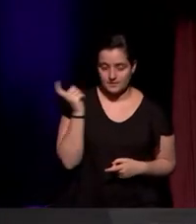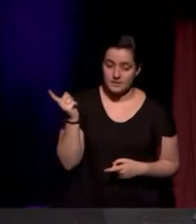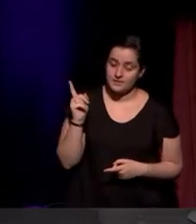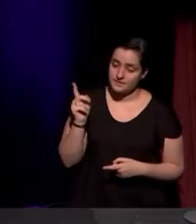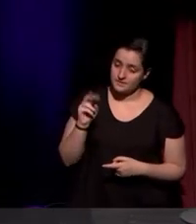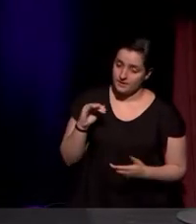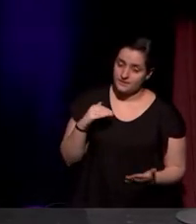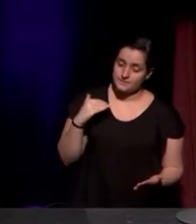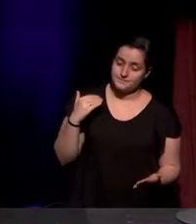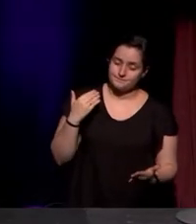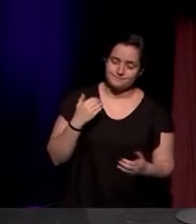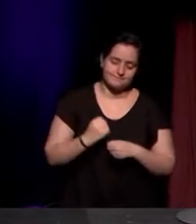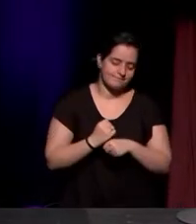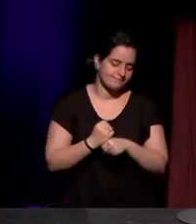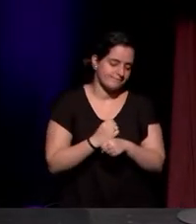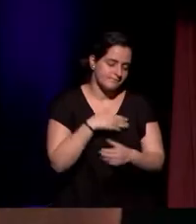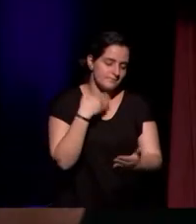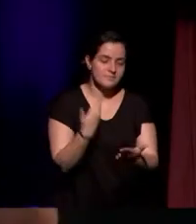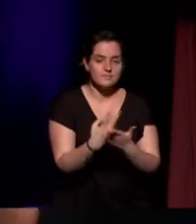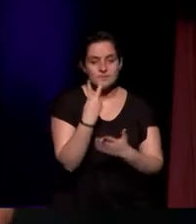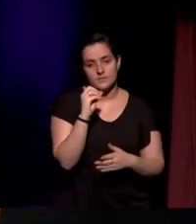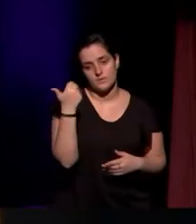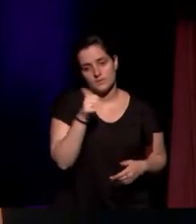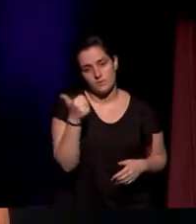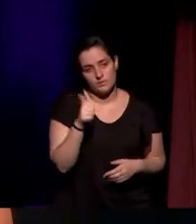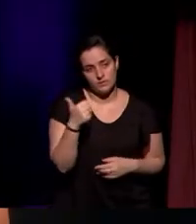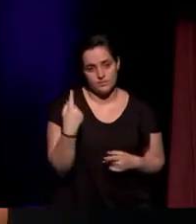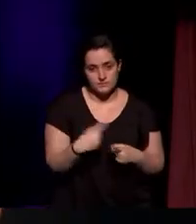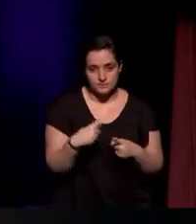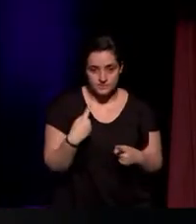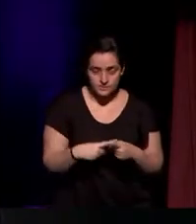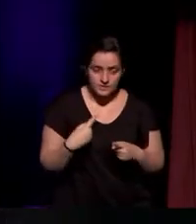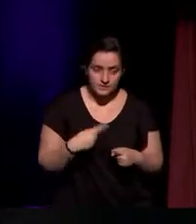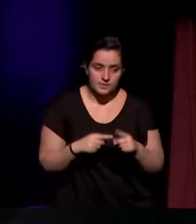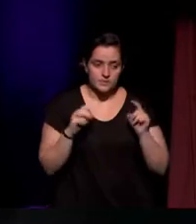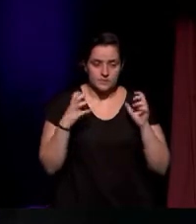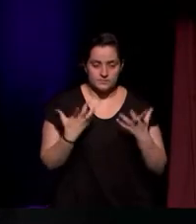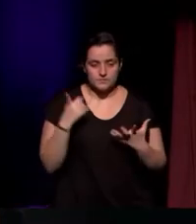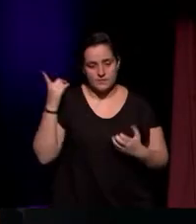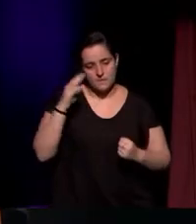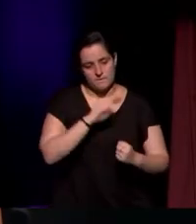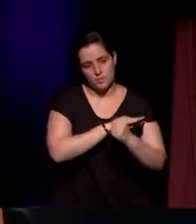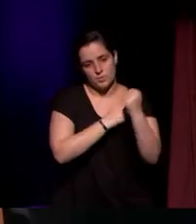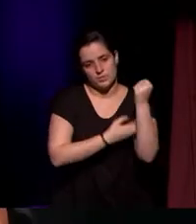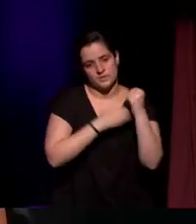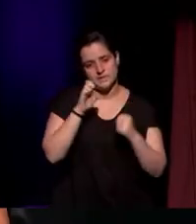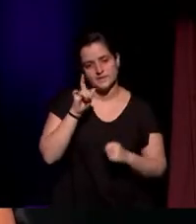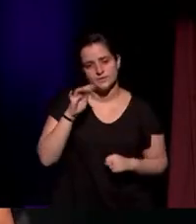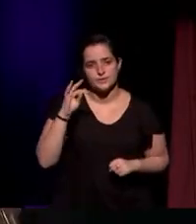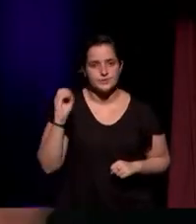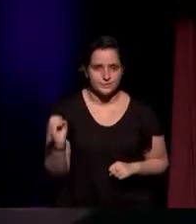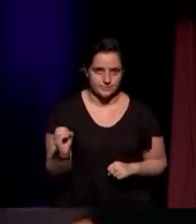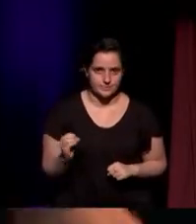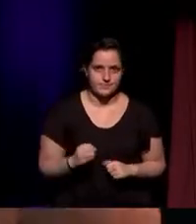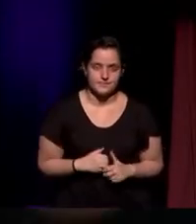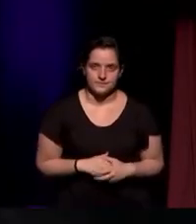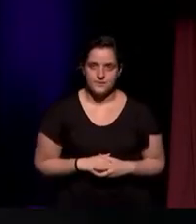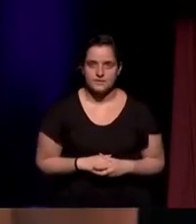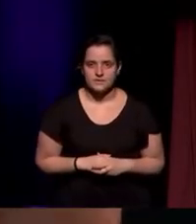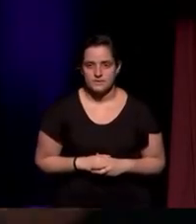because there is a radical Islamization of power in Egypt. I'm just making this parenthesis